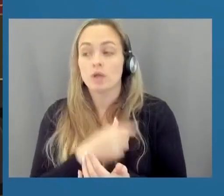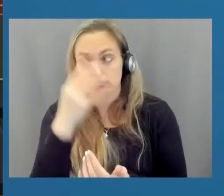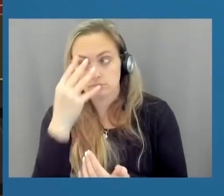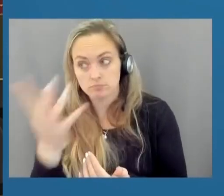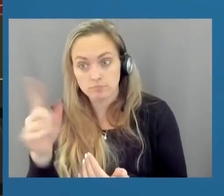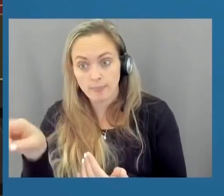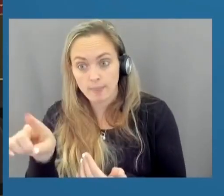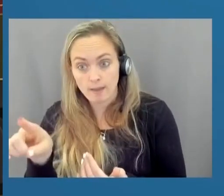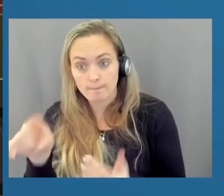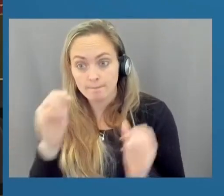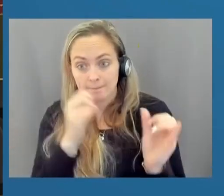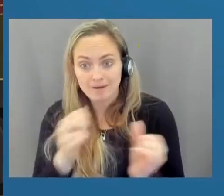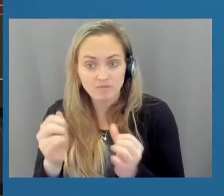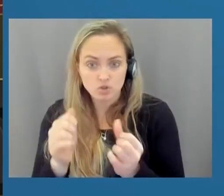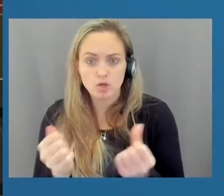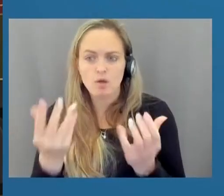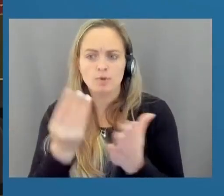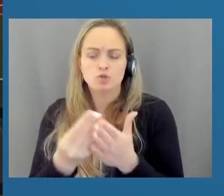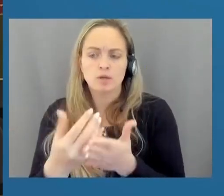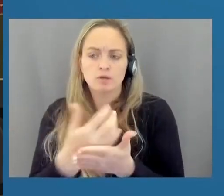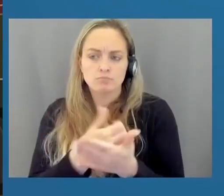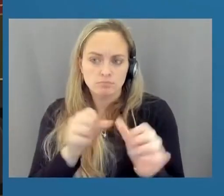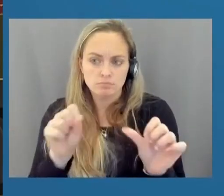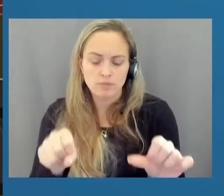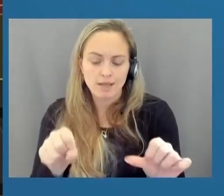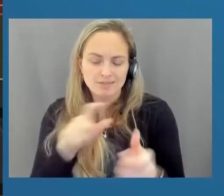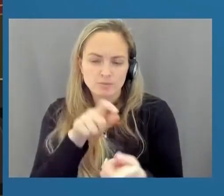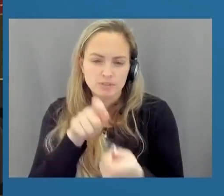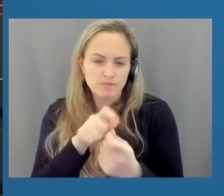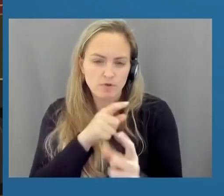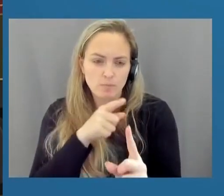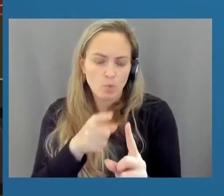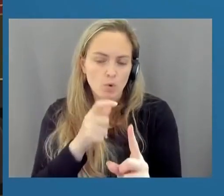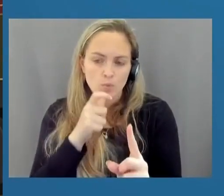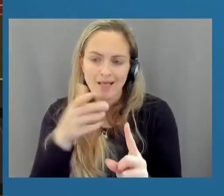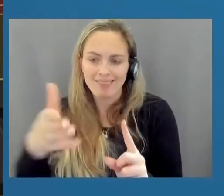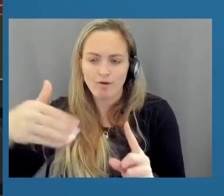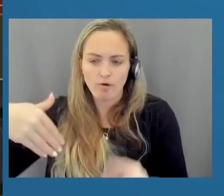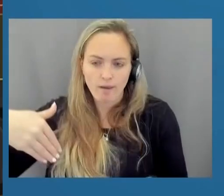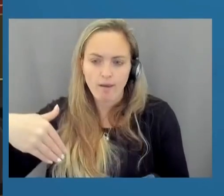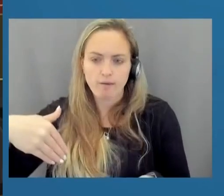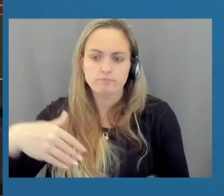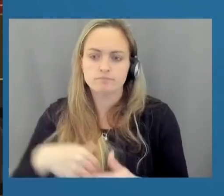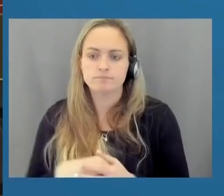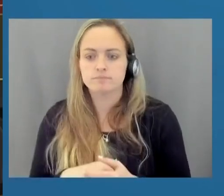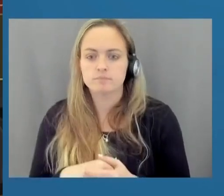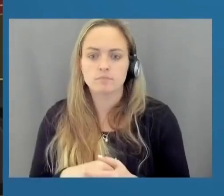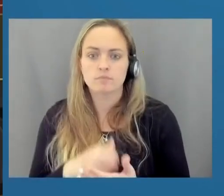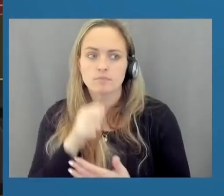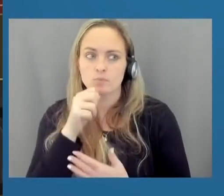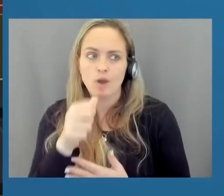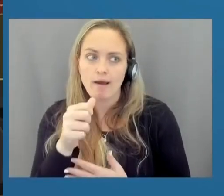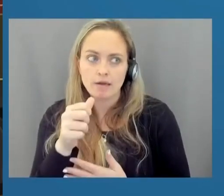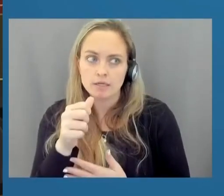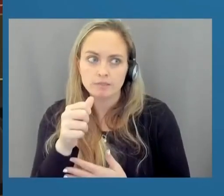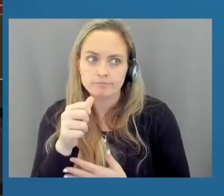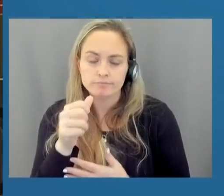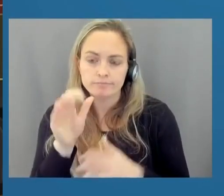individually how much money they can count on at a certain point. We're just not there yet. It's way too early, but we're not gonna, we're not gonna leave them in a precipitous situation.